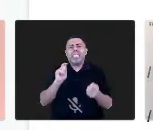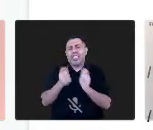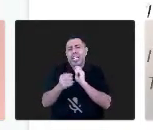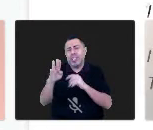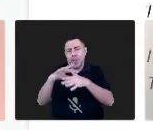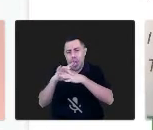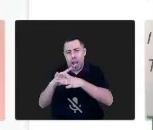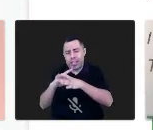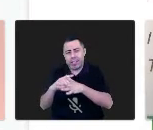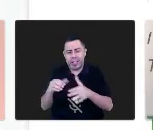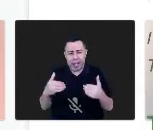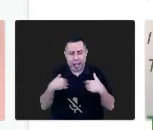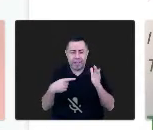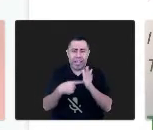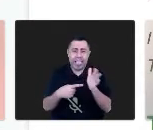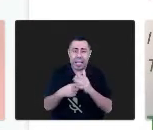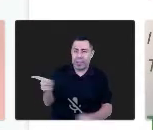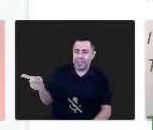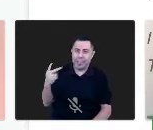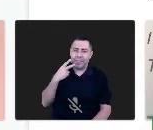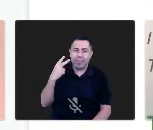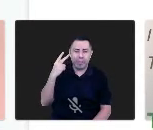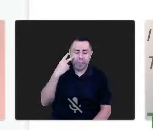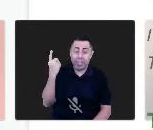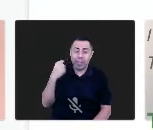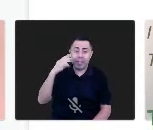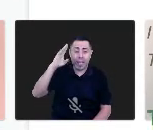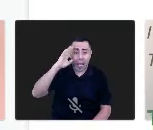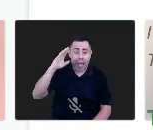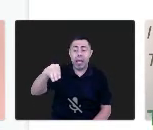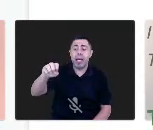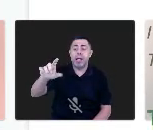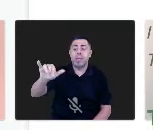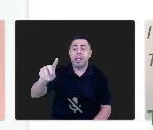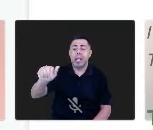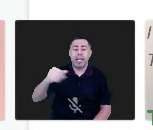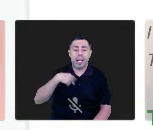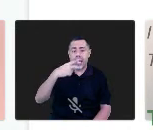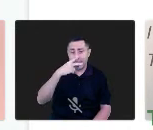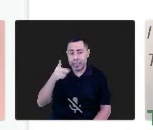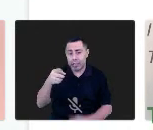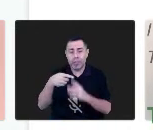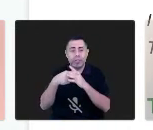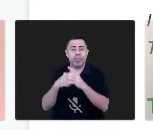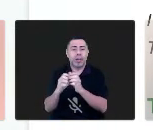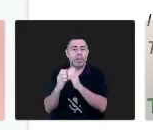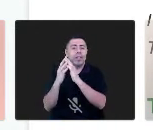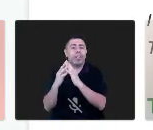did it based on melinda hey melinda i see you started tech conclusion i think what you have done is incredible i love how you're connecting an inclusive audience to amazing opportunities